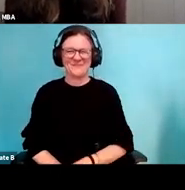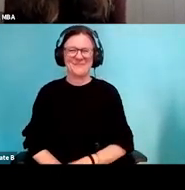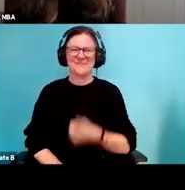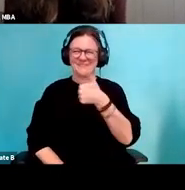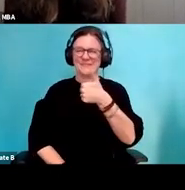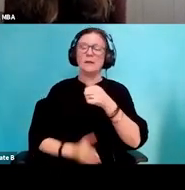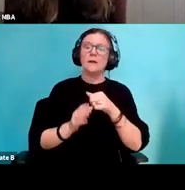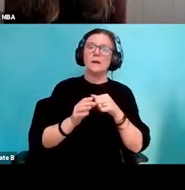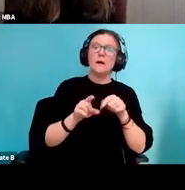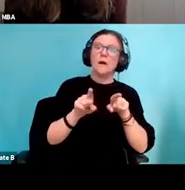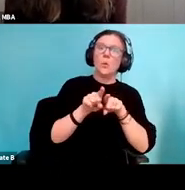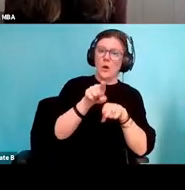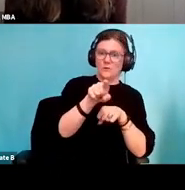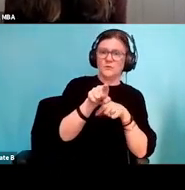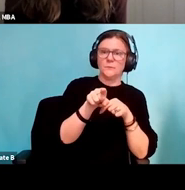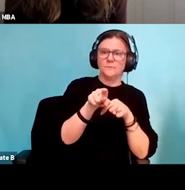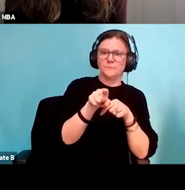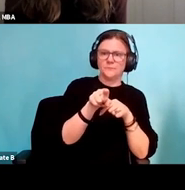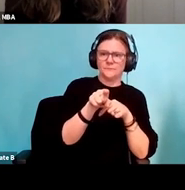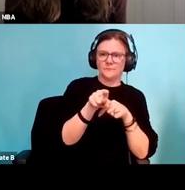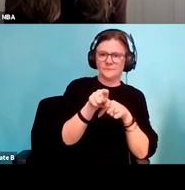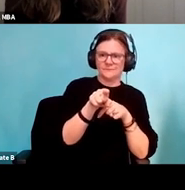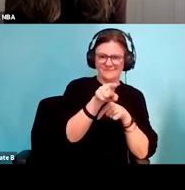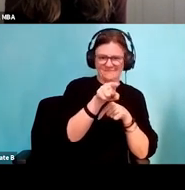[DR. JEANNE ALHUSEN:] I'm going to build a little bit on what Jean said because I think